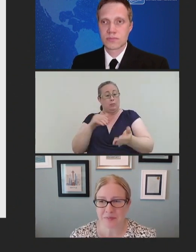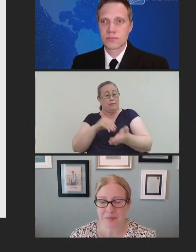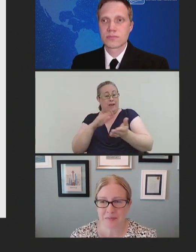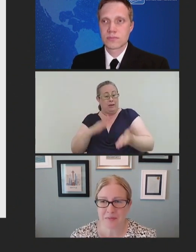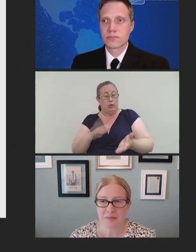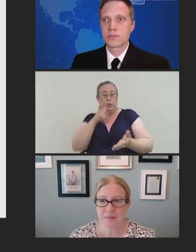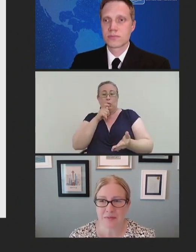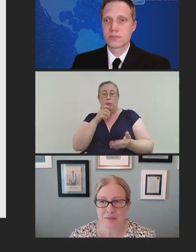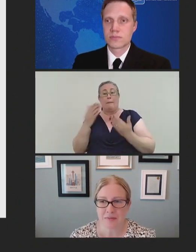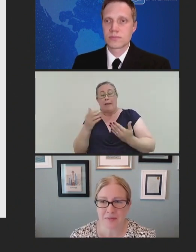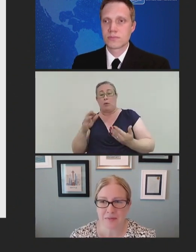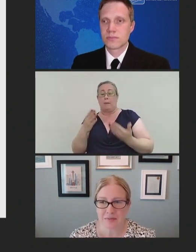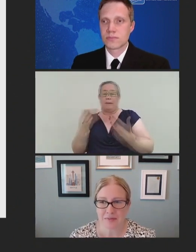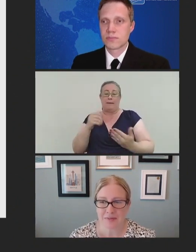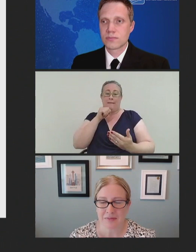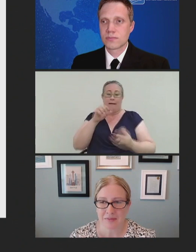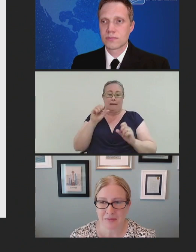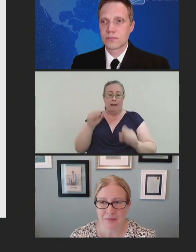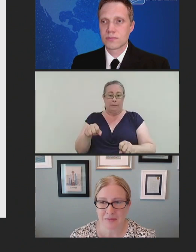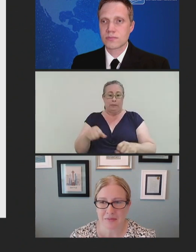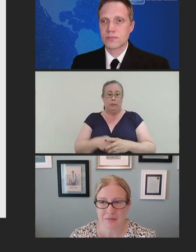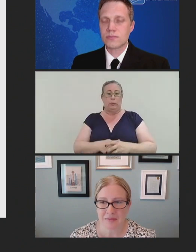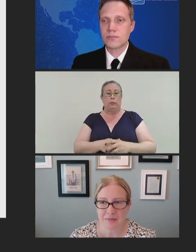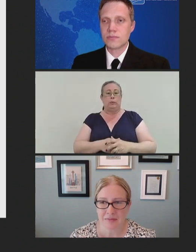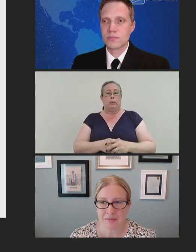And so, I think it's important, from a government perspective,